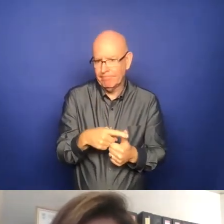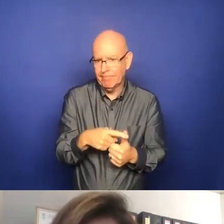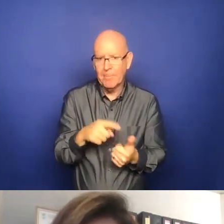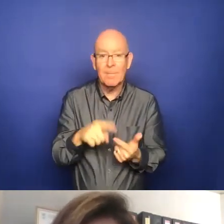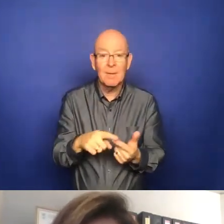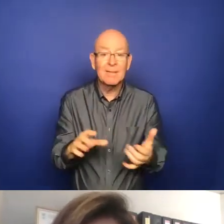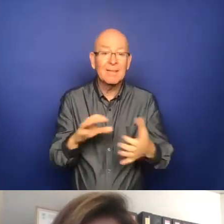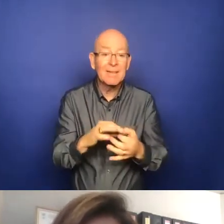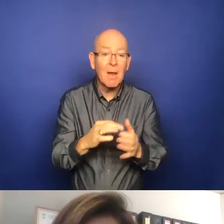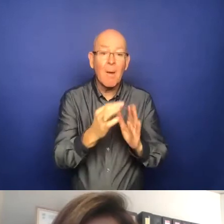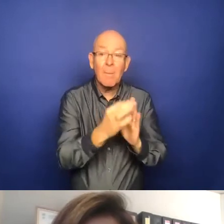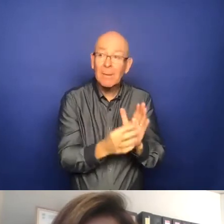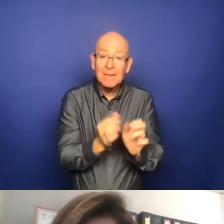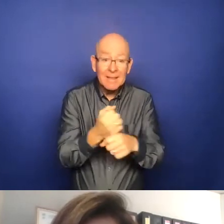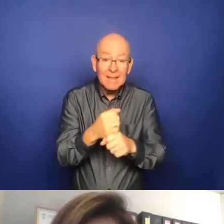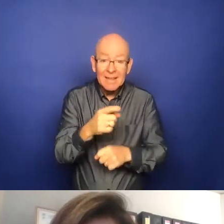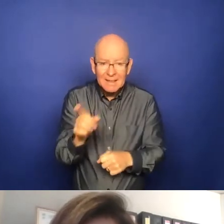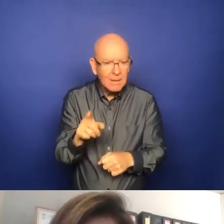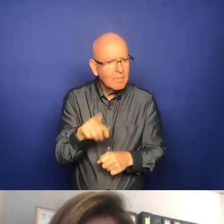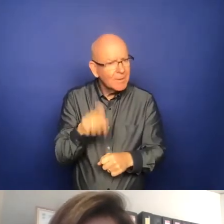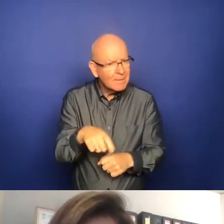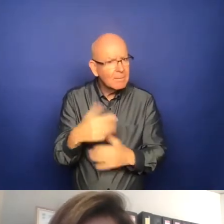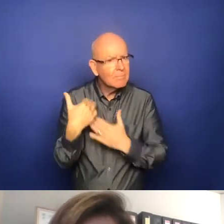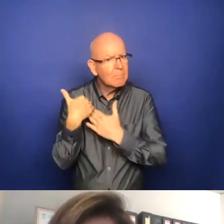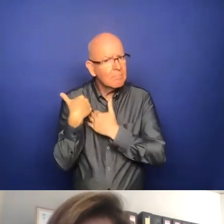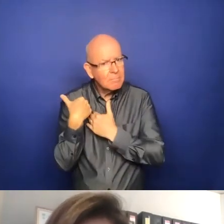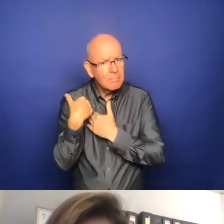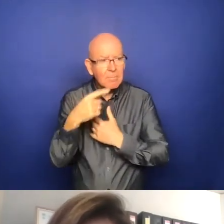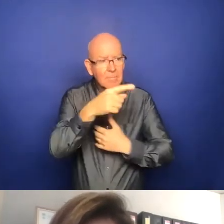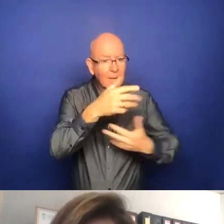the policy makers, but it's a responsibility on the